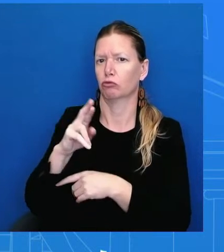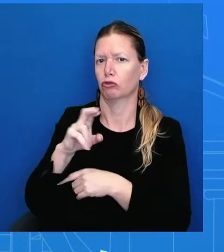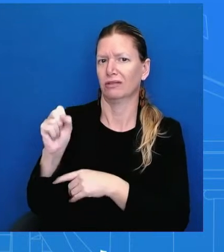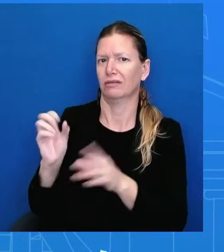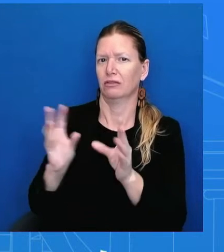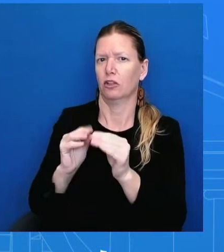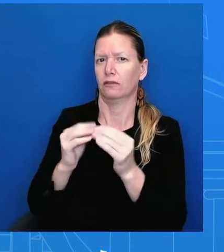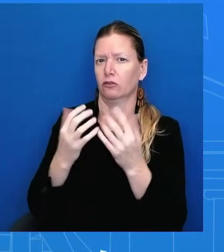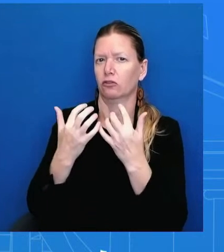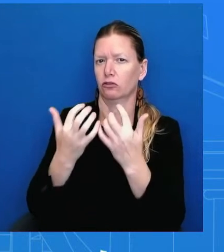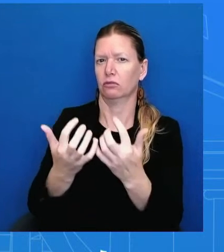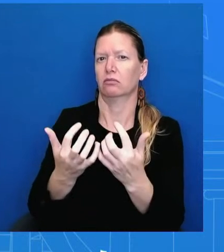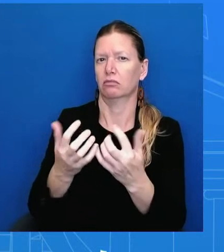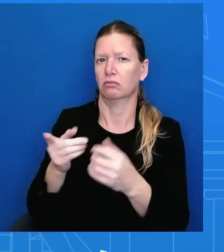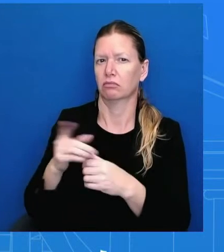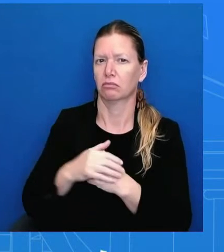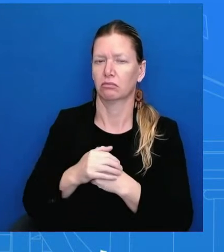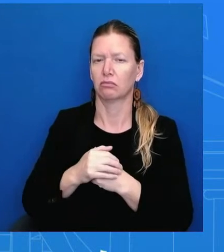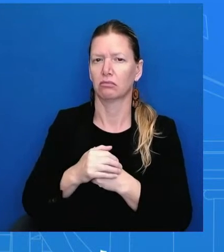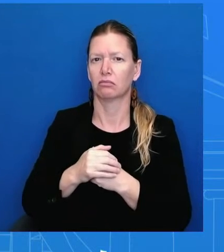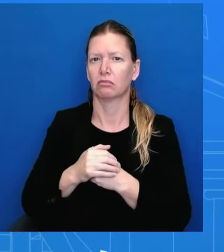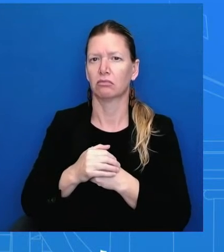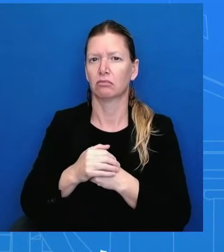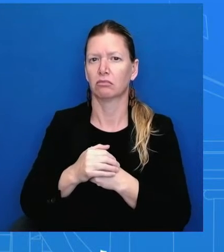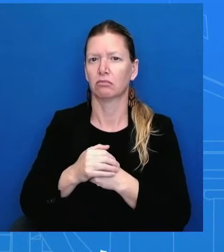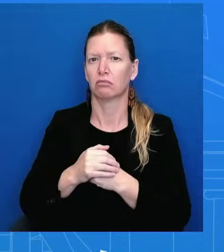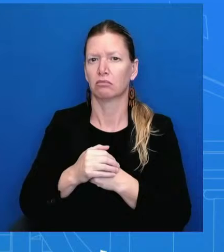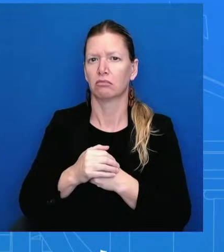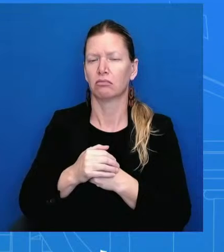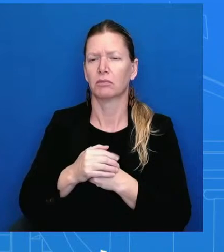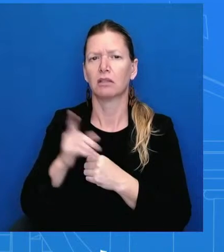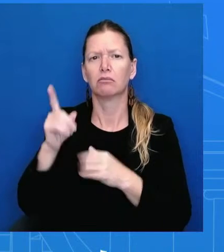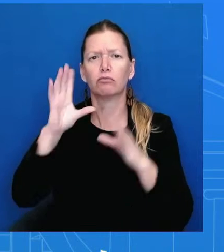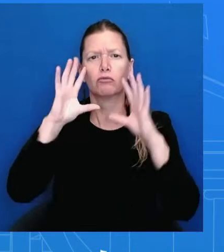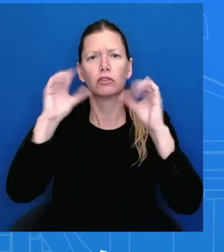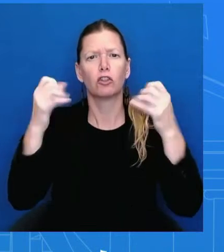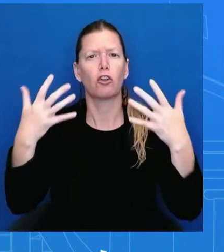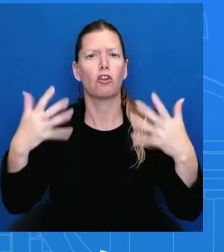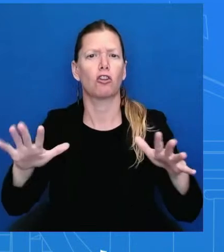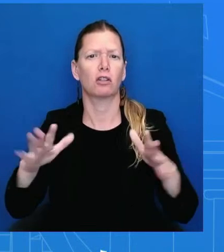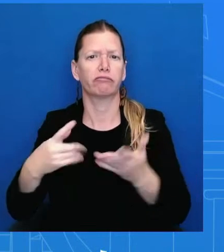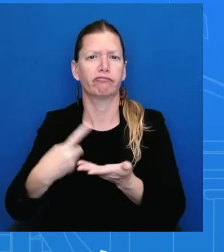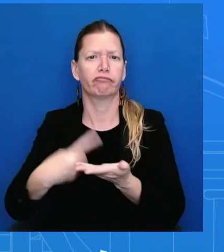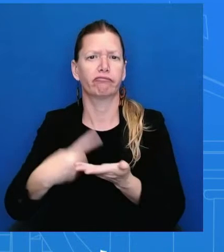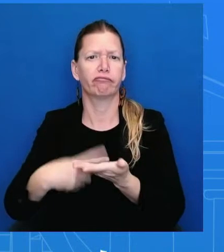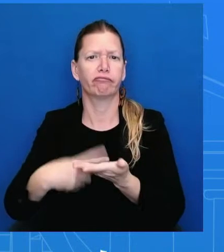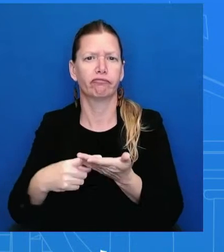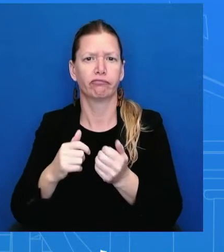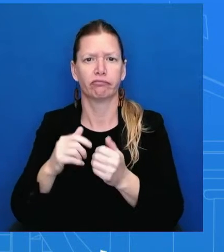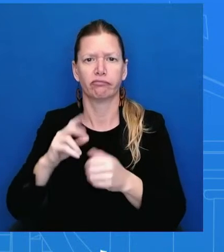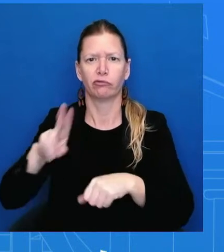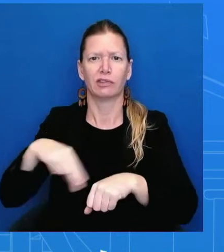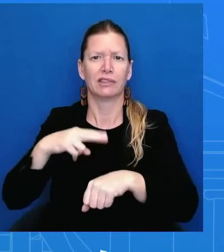But he has already had discussions with his national security team in the leadup to the summit, as you might expect that he would. He's reviewing material.